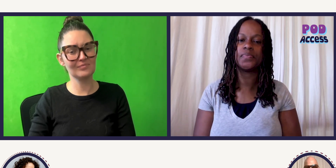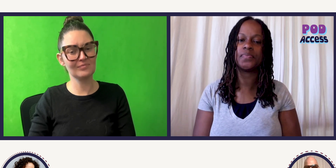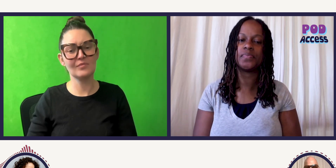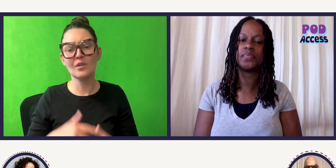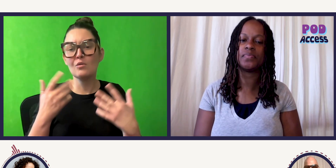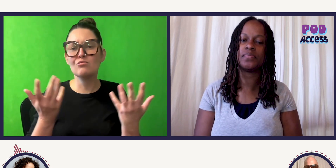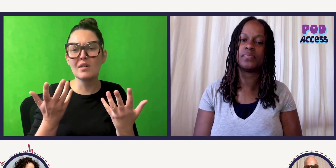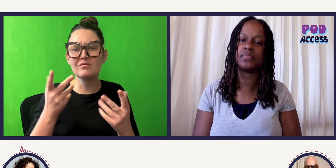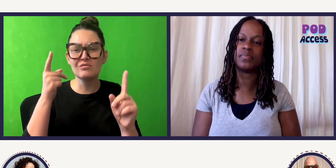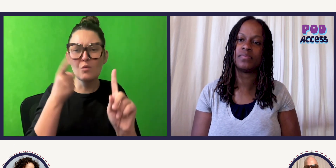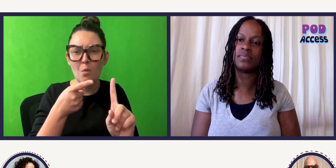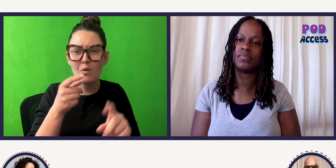What’s the goal of your podcast?